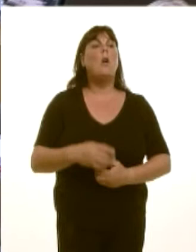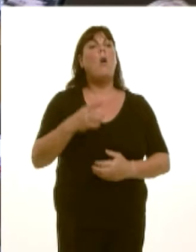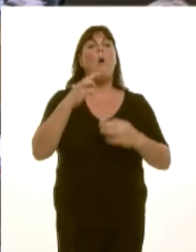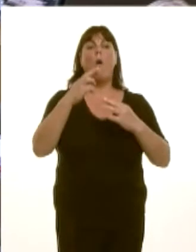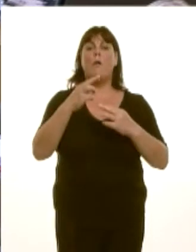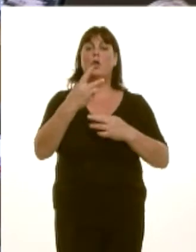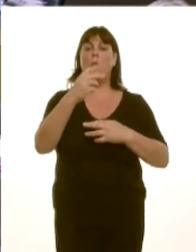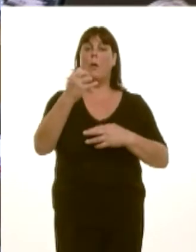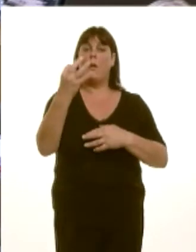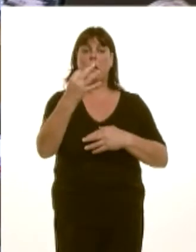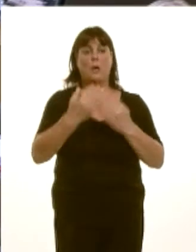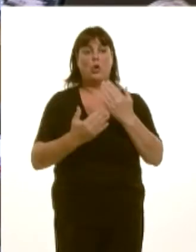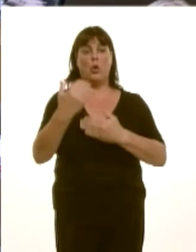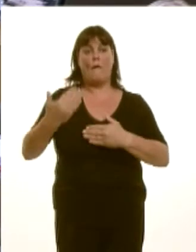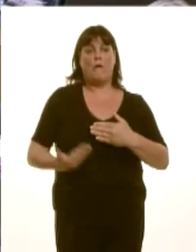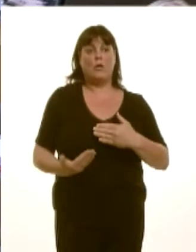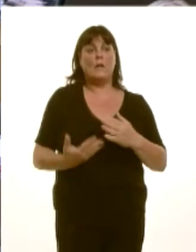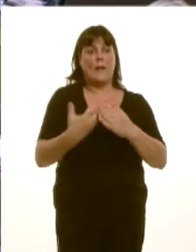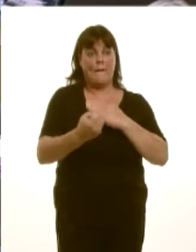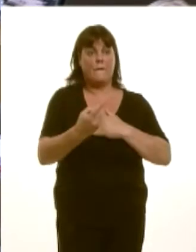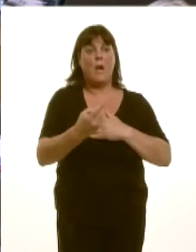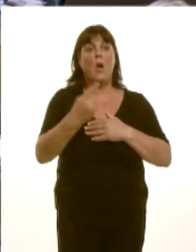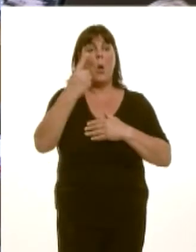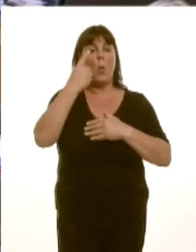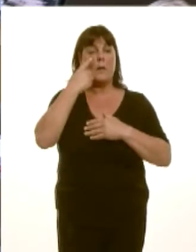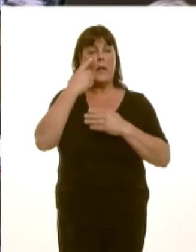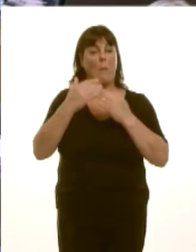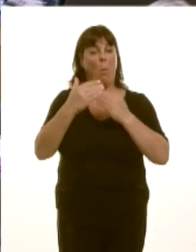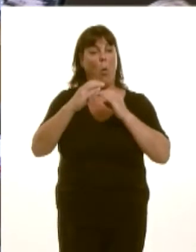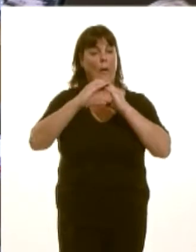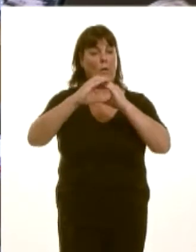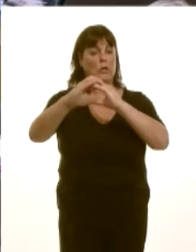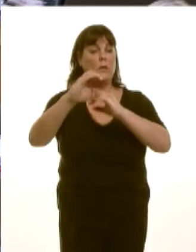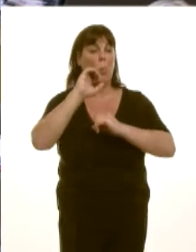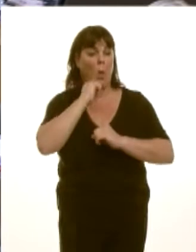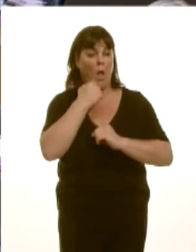From our point of view, we would prefer to see the devolution of the necessary powers,